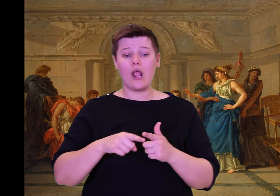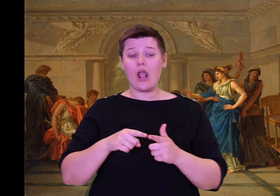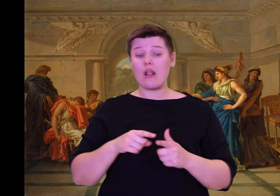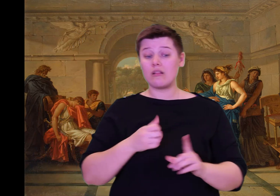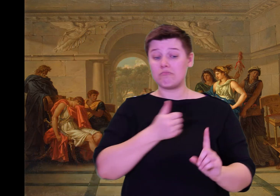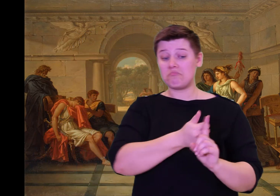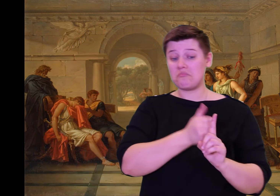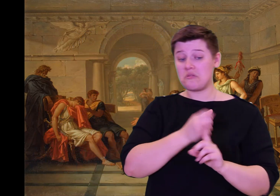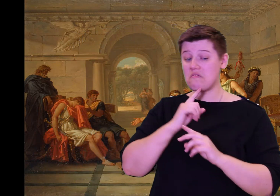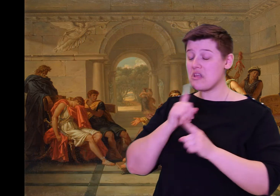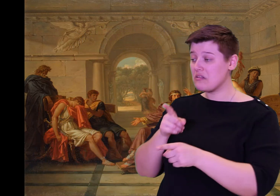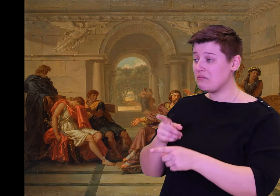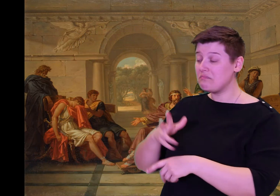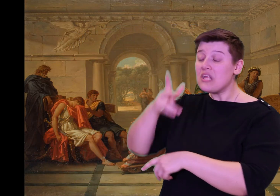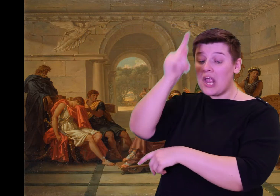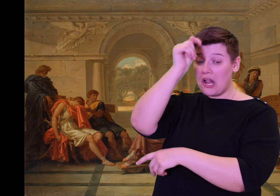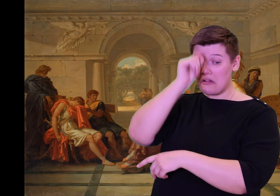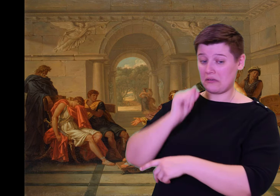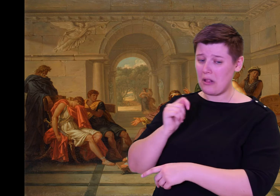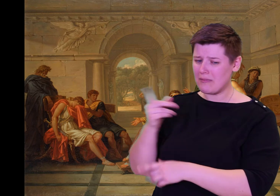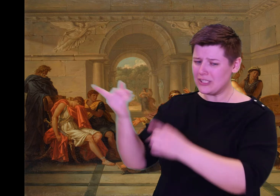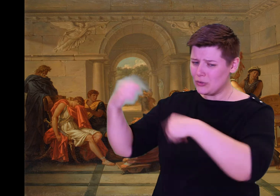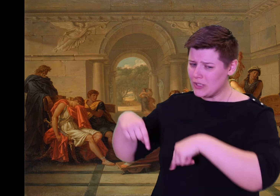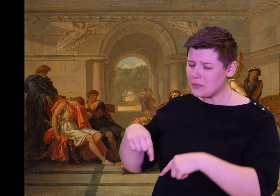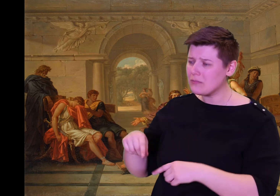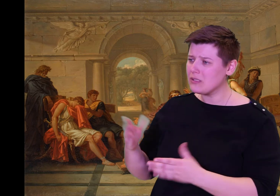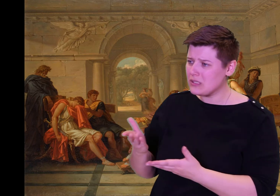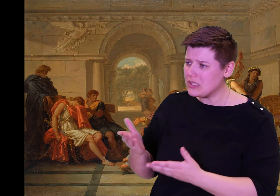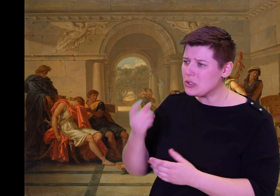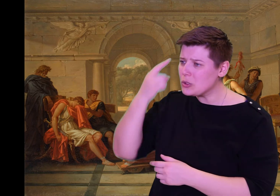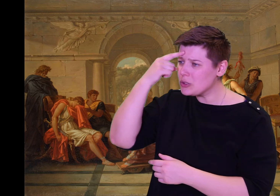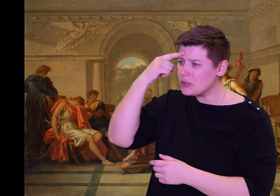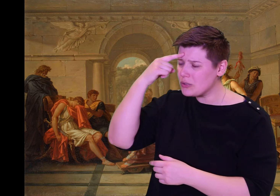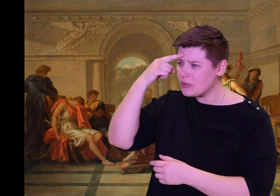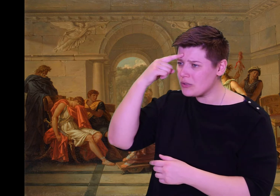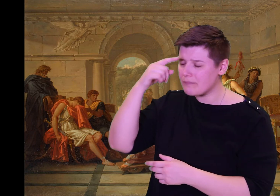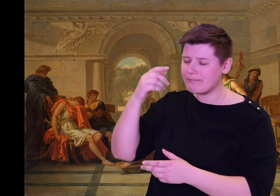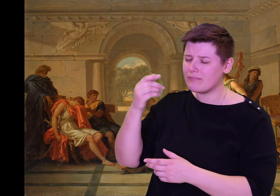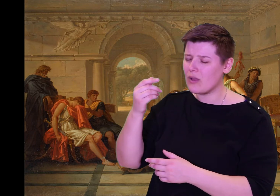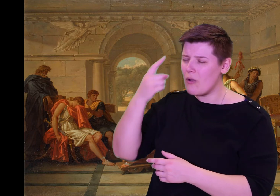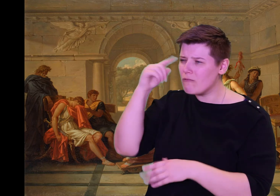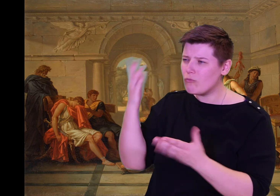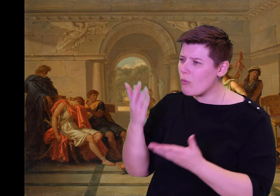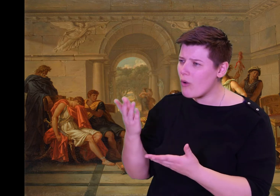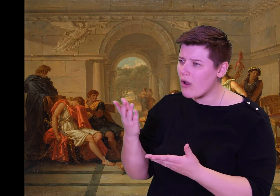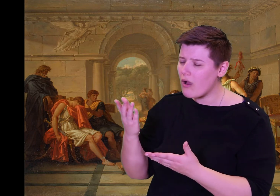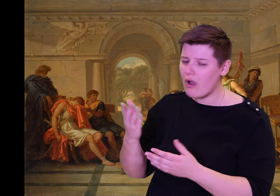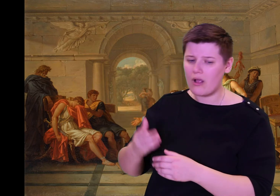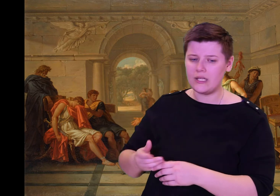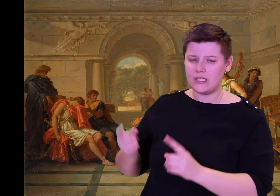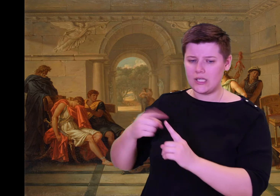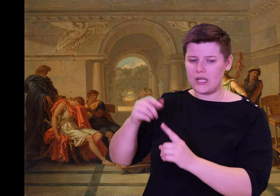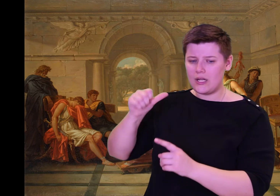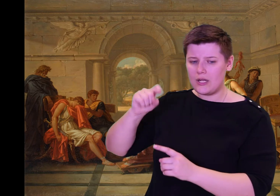Pisistratus, the son of Nestor, spoke. "King Menelaus, you are right. This is